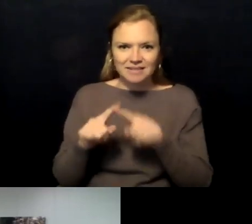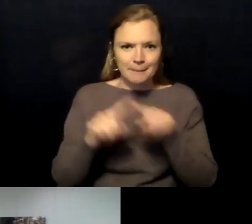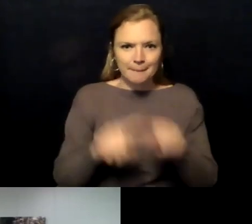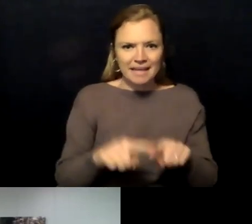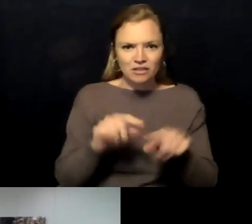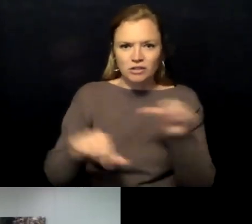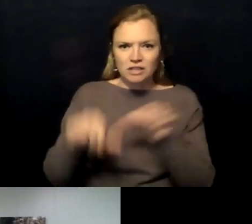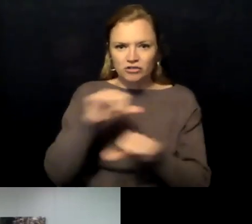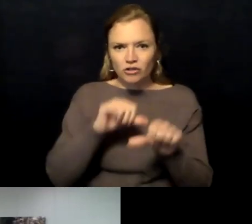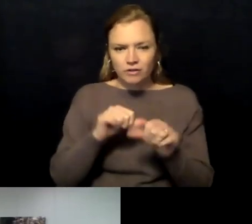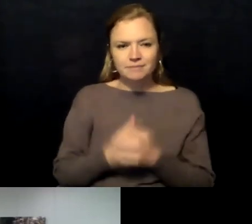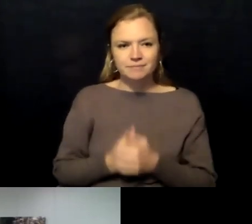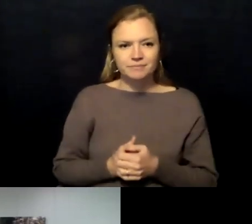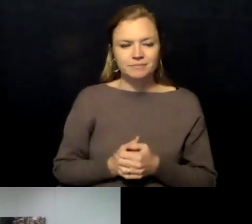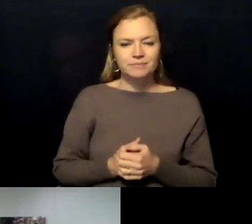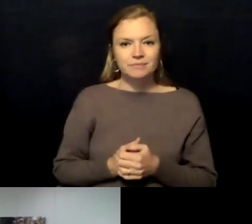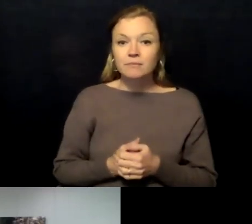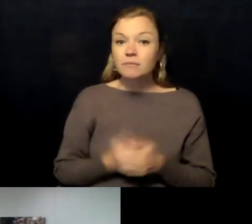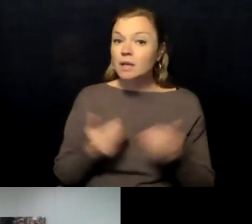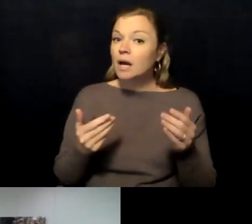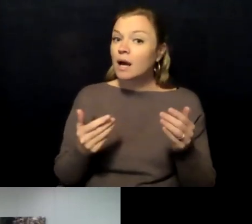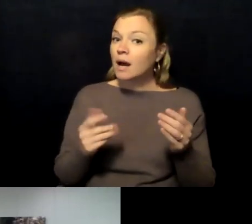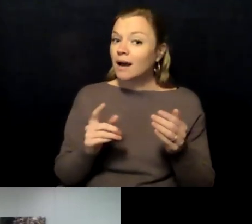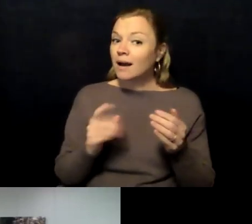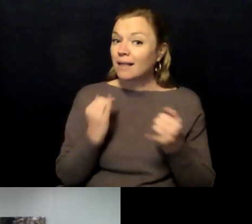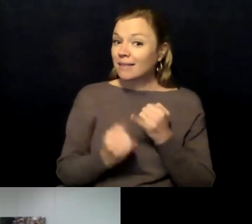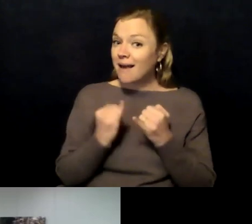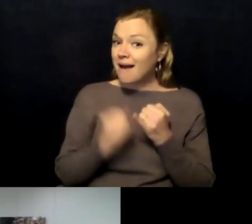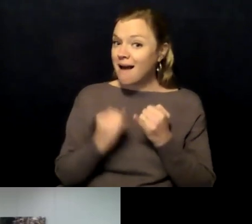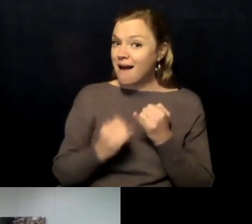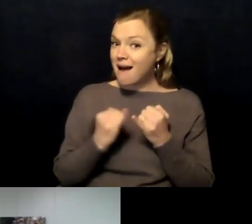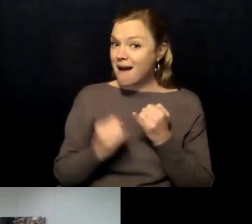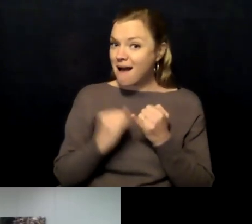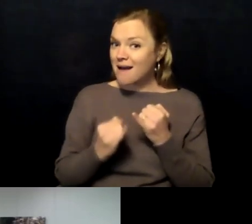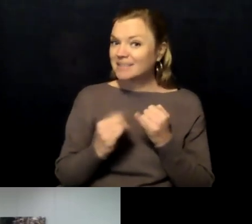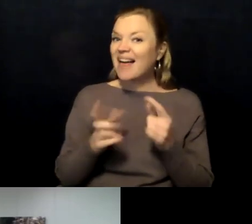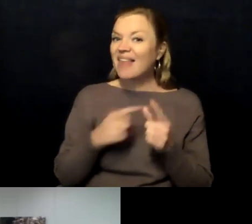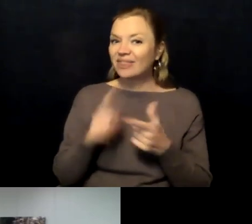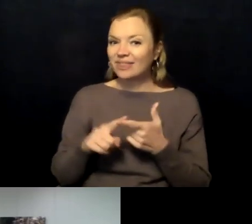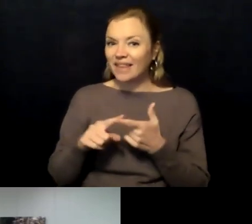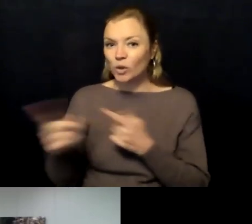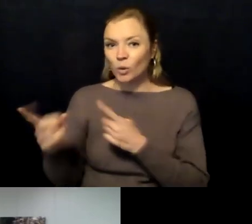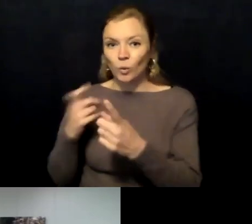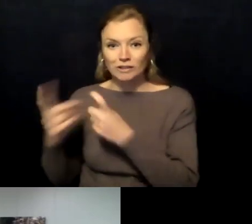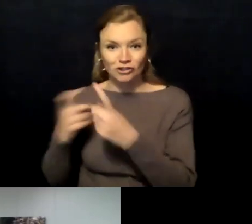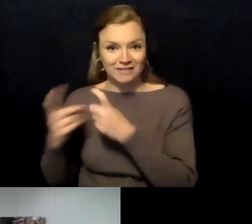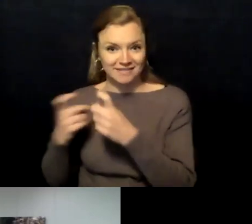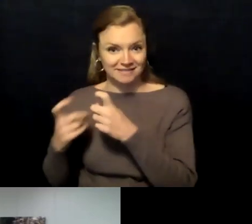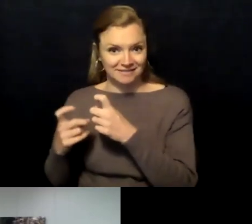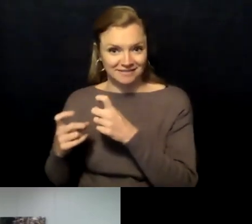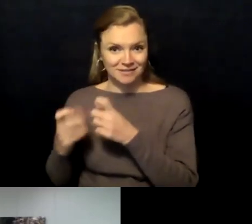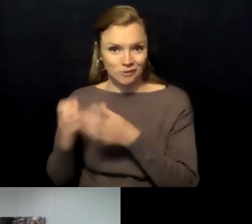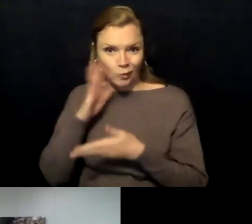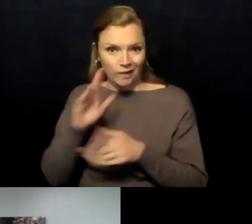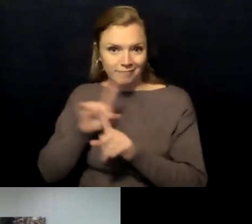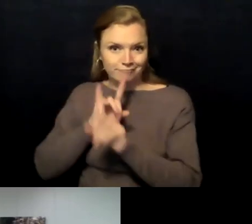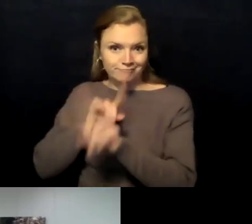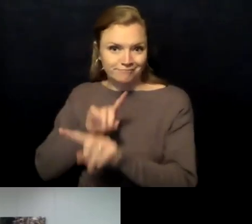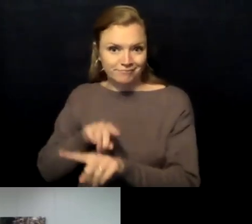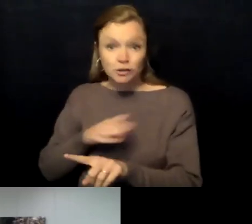our wonderful Q&A, which we have so many great questions coming in, so folks please keep sending in your